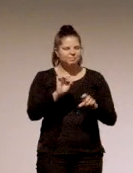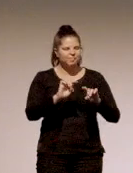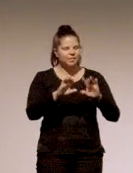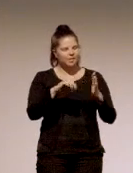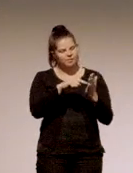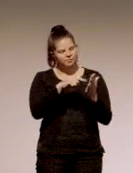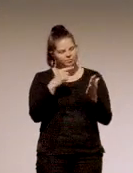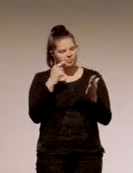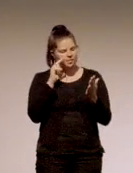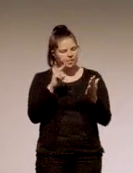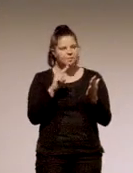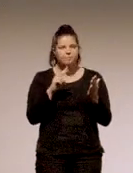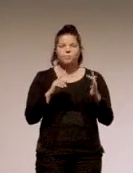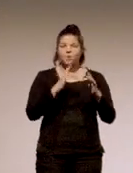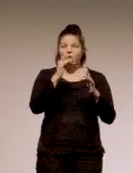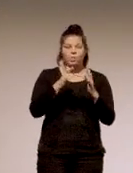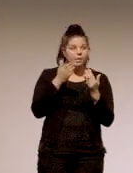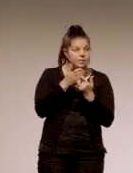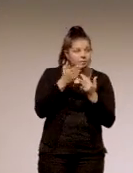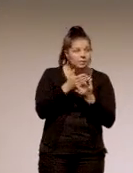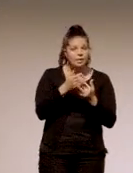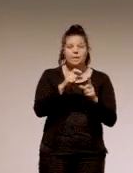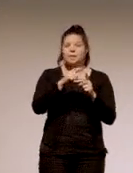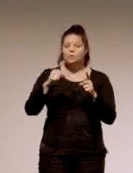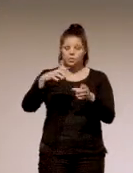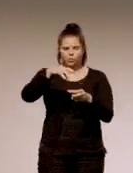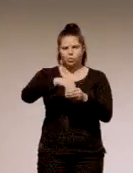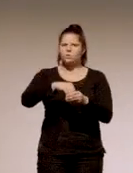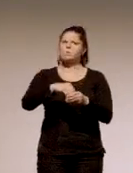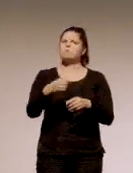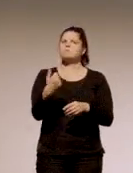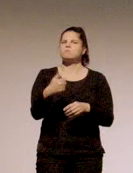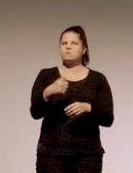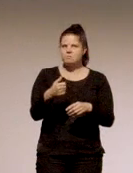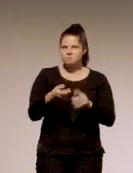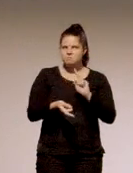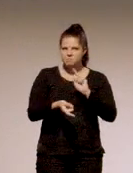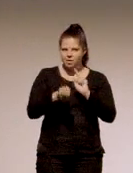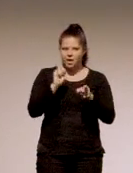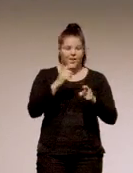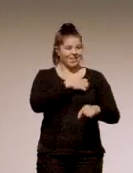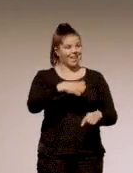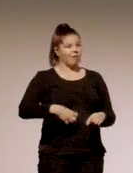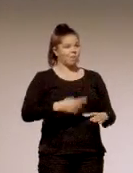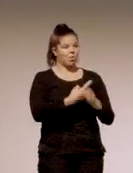it comes to online accessibility and digital inclusion. And that extends far broader than just government. So we decided to do this.